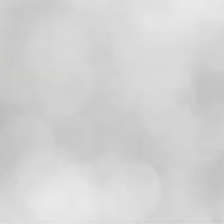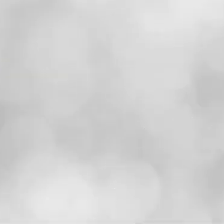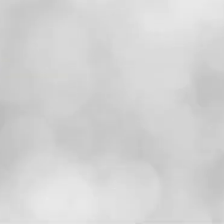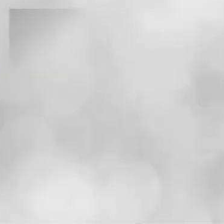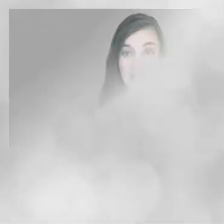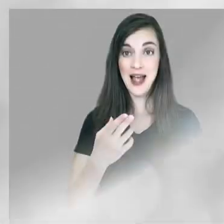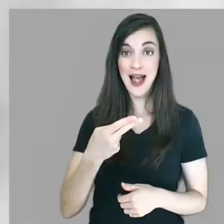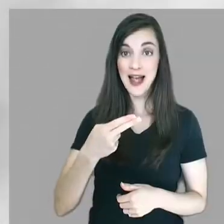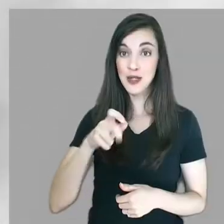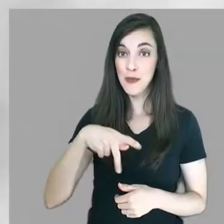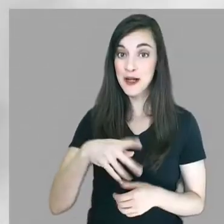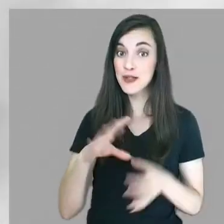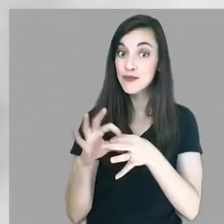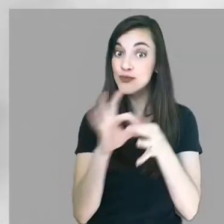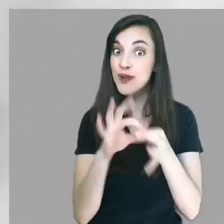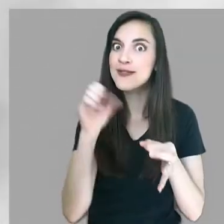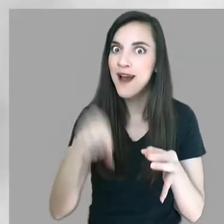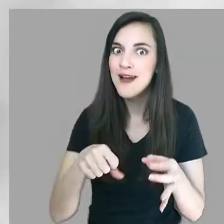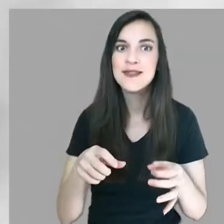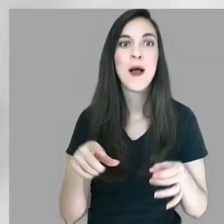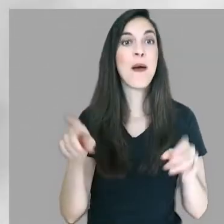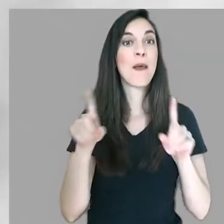The HLPs are not the only thing that should be working together…